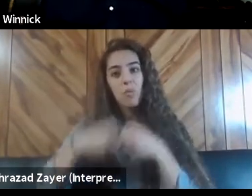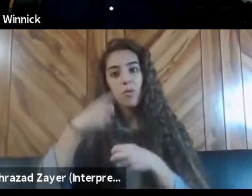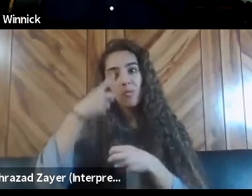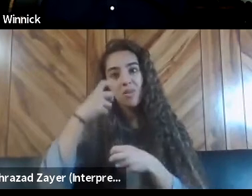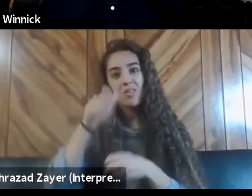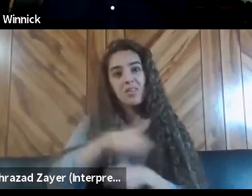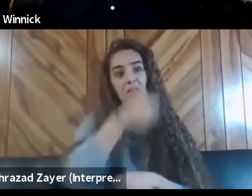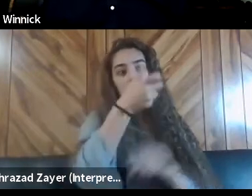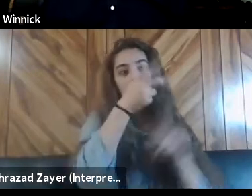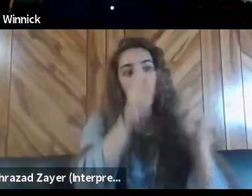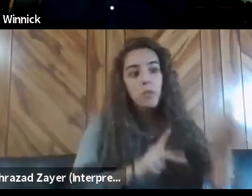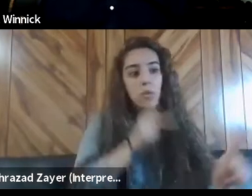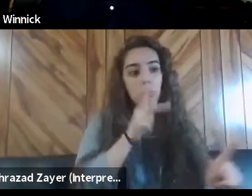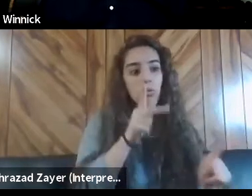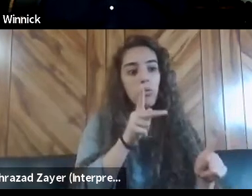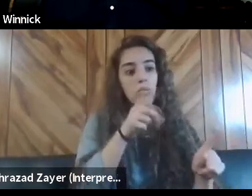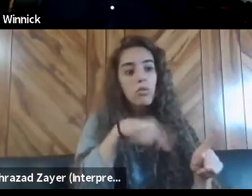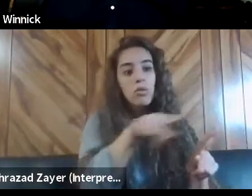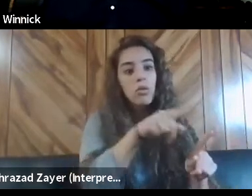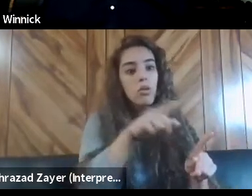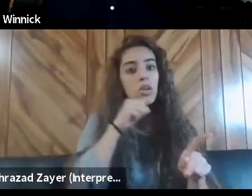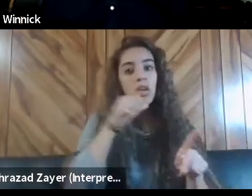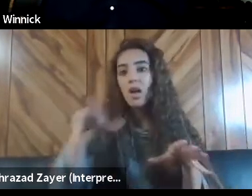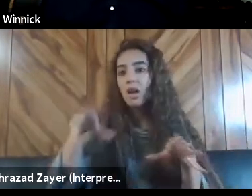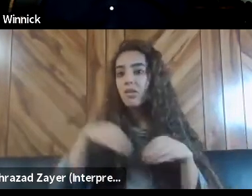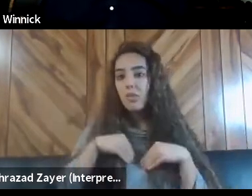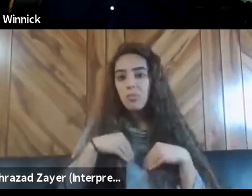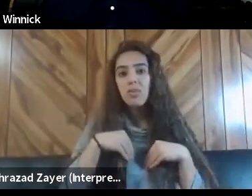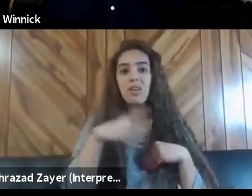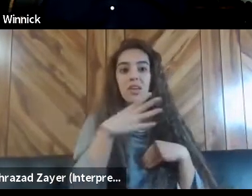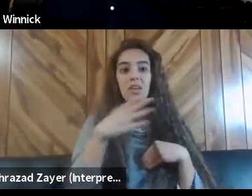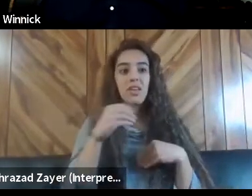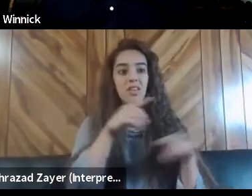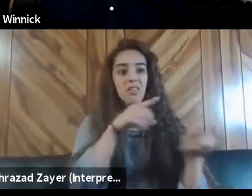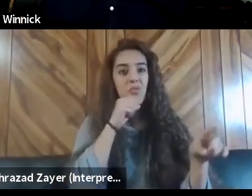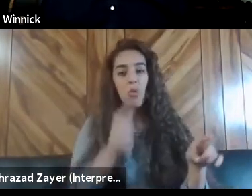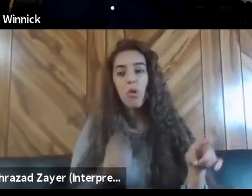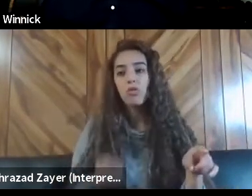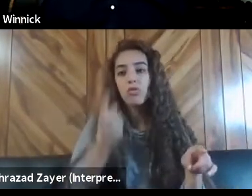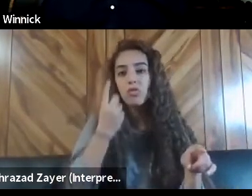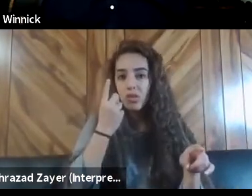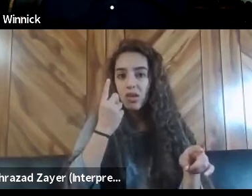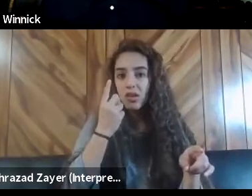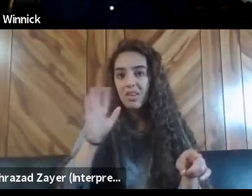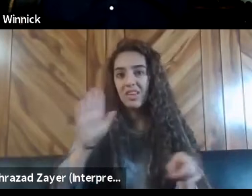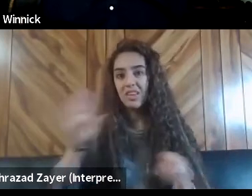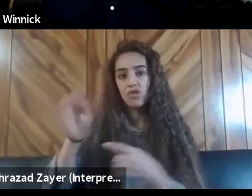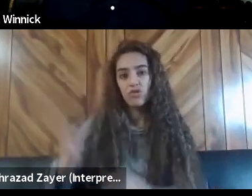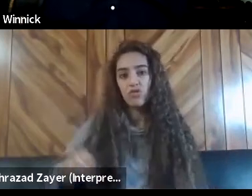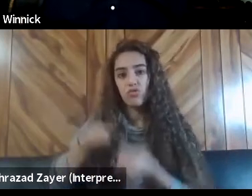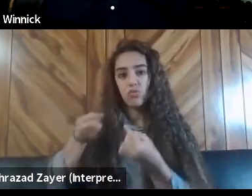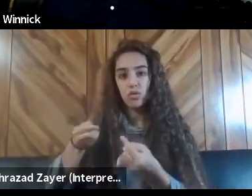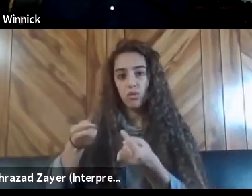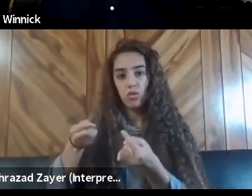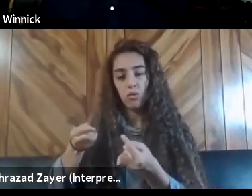weren't accepting and understanding. It's only when he